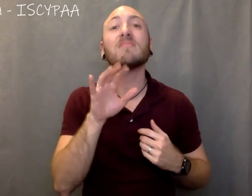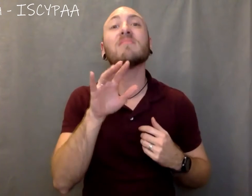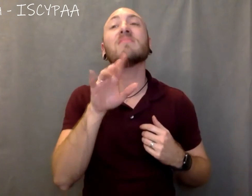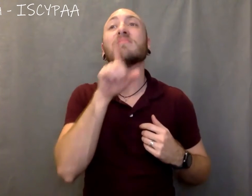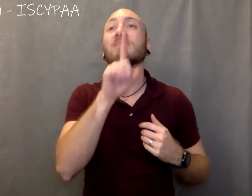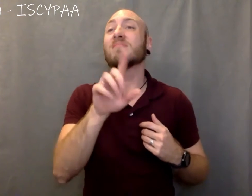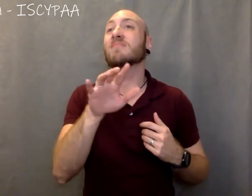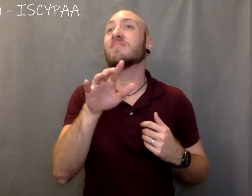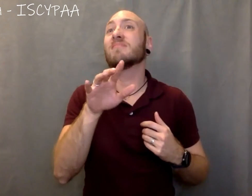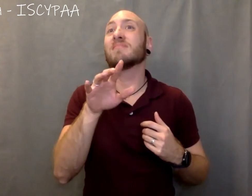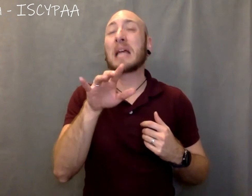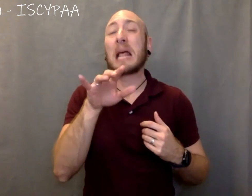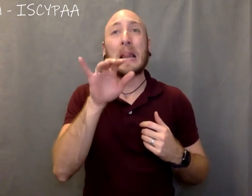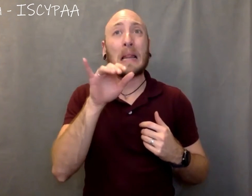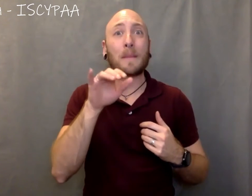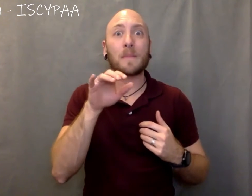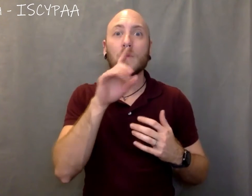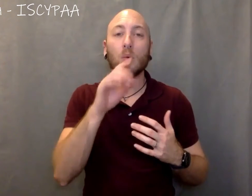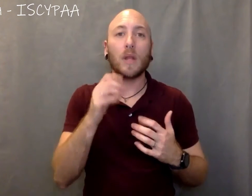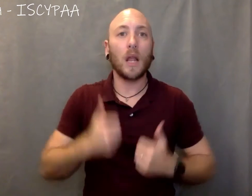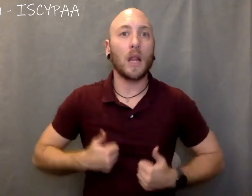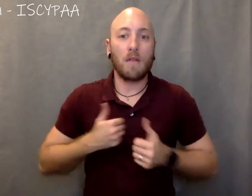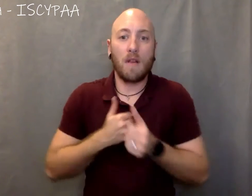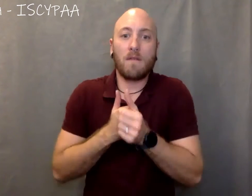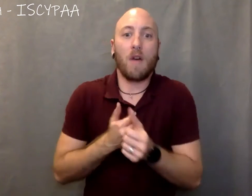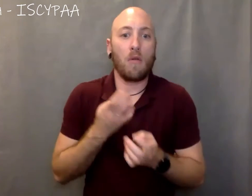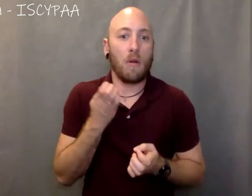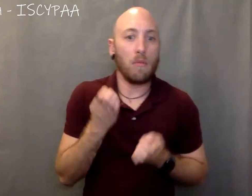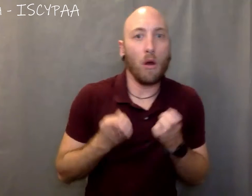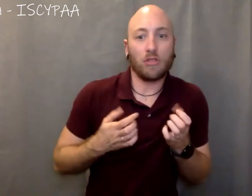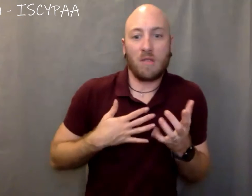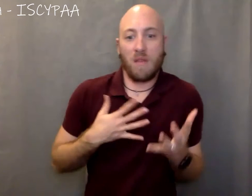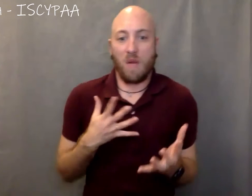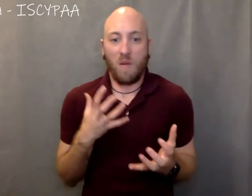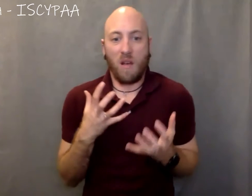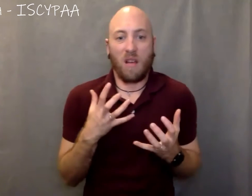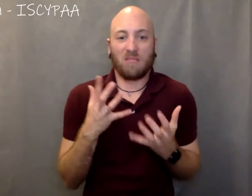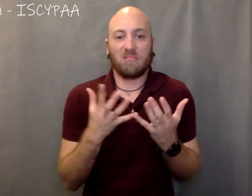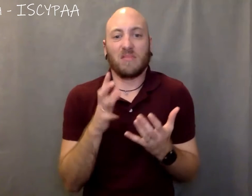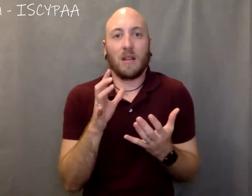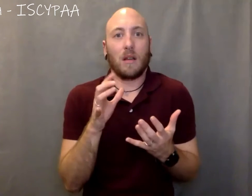just living based on emotion and will and like, you know, stomping through relationships